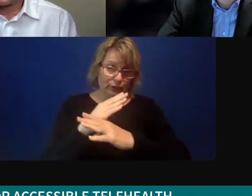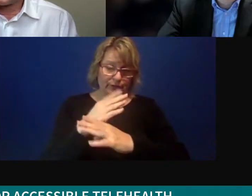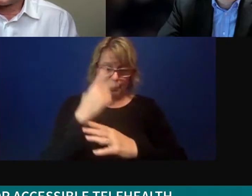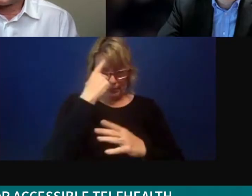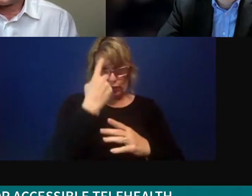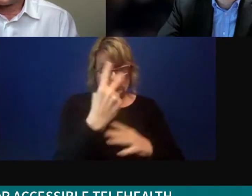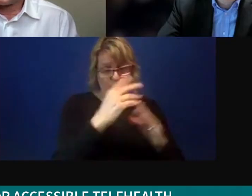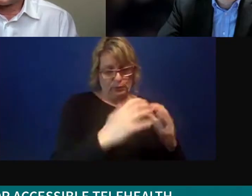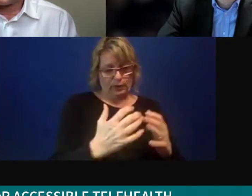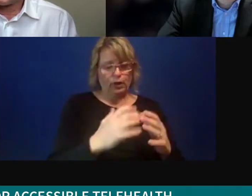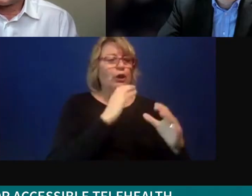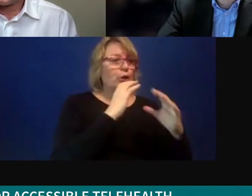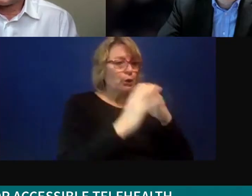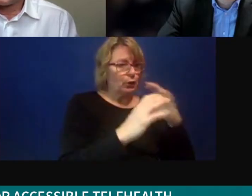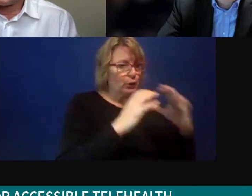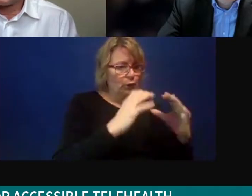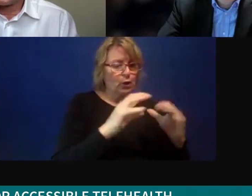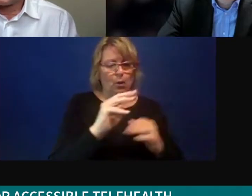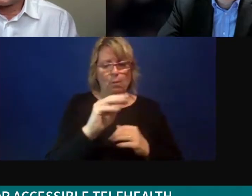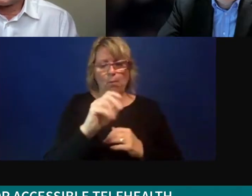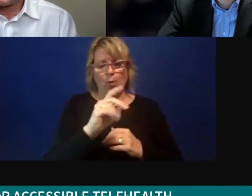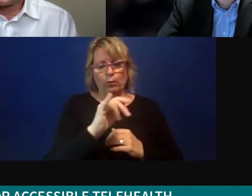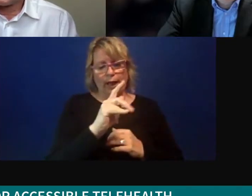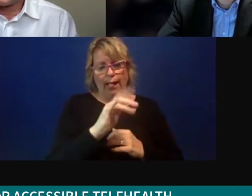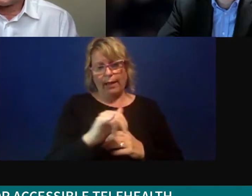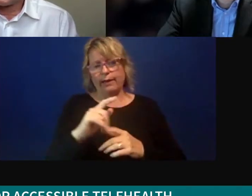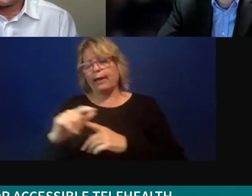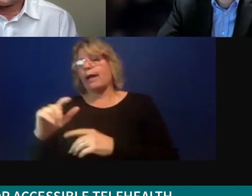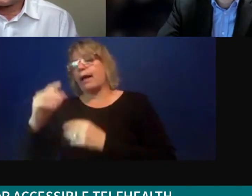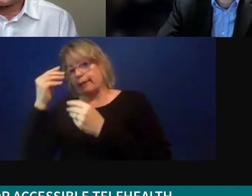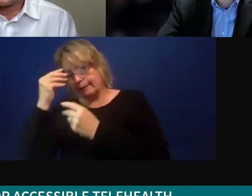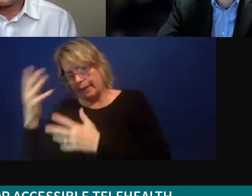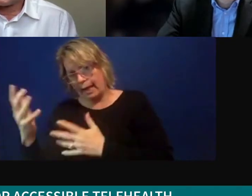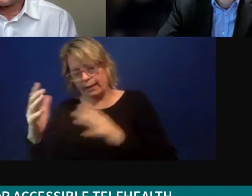So there's communication modalities, and then there's data modalities. So from the practice